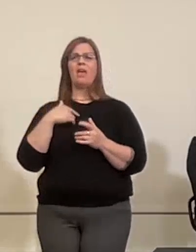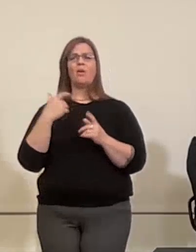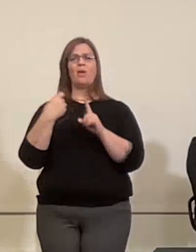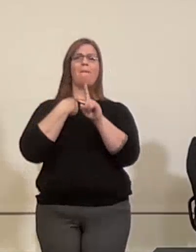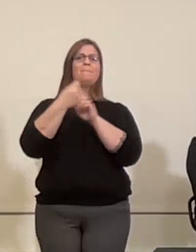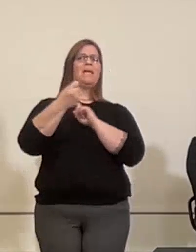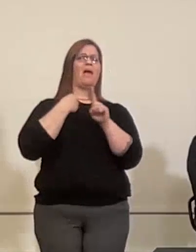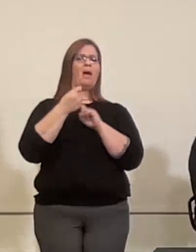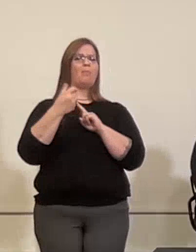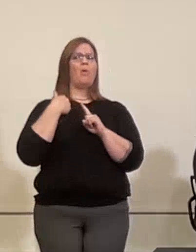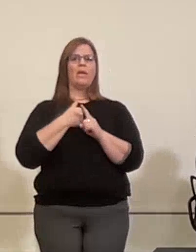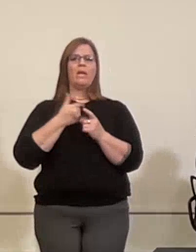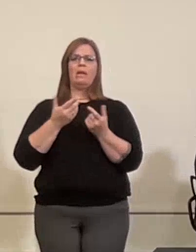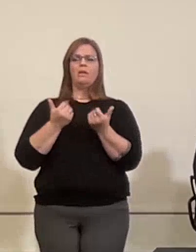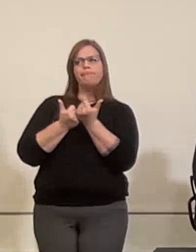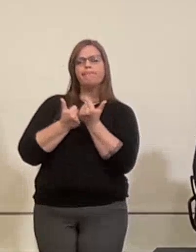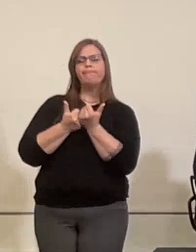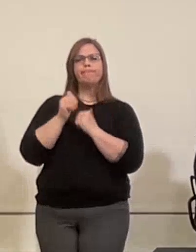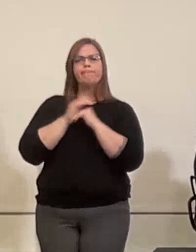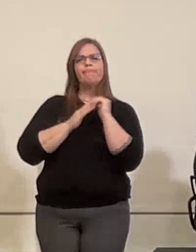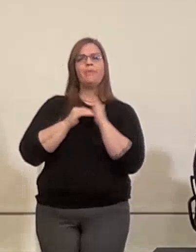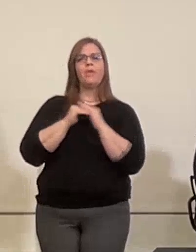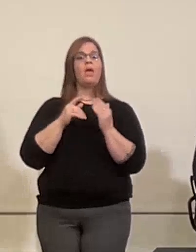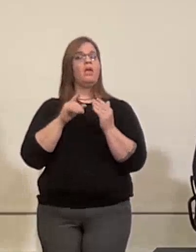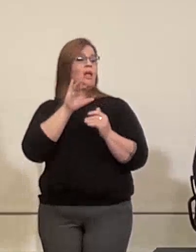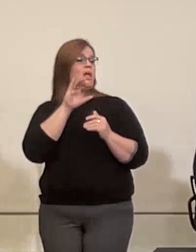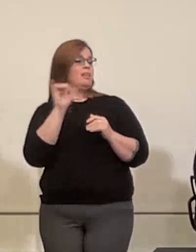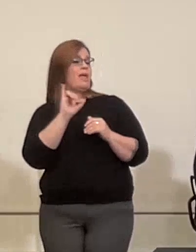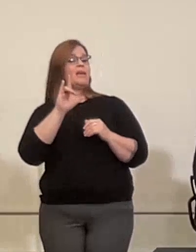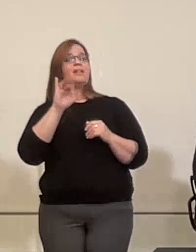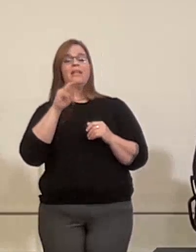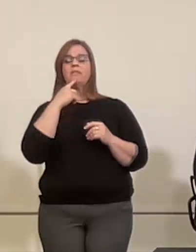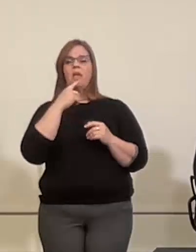Like Clint says, we'll go from highs of we're changing the